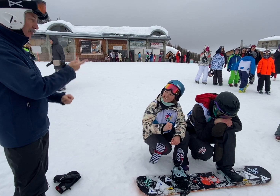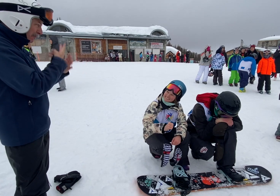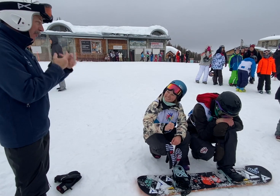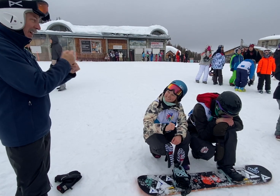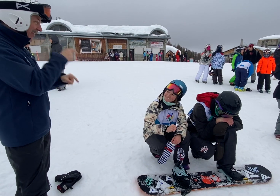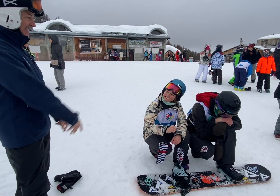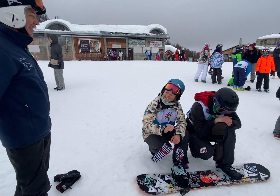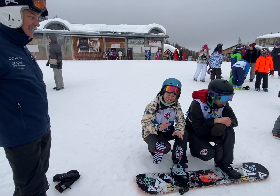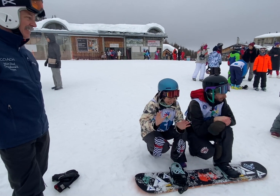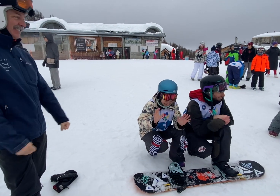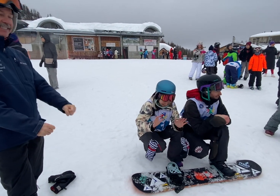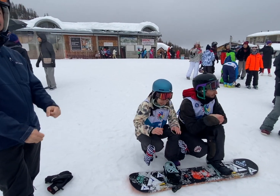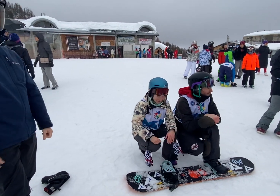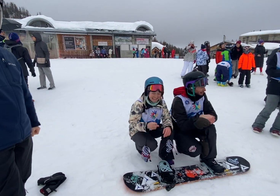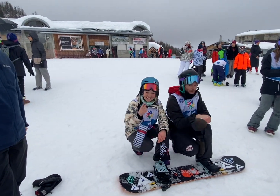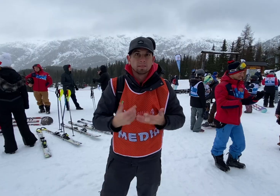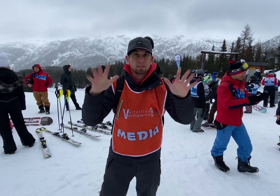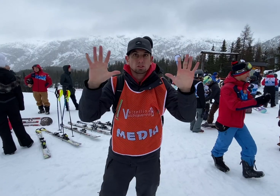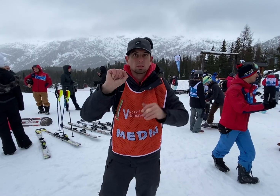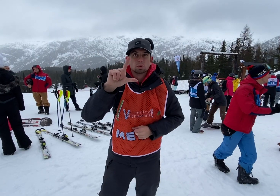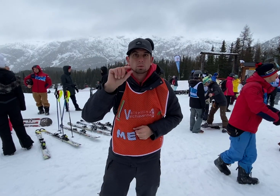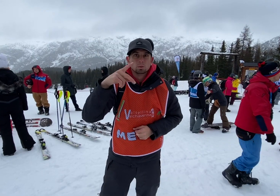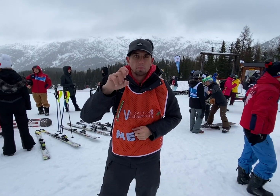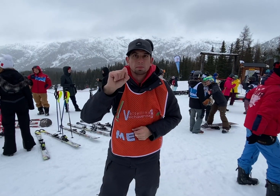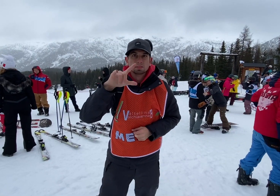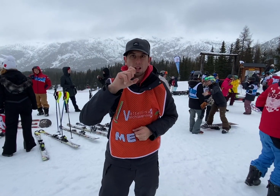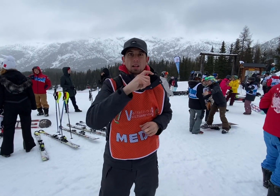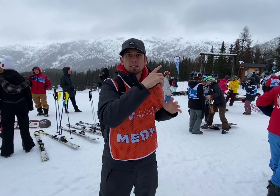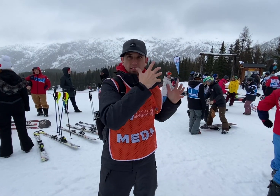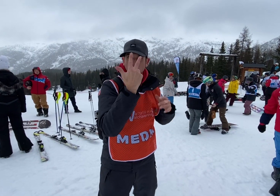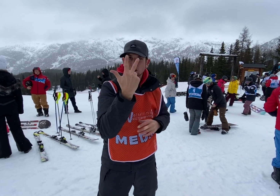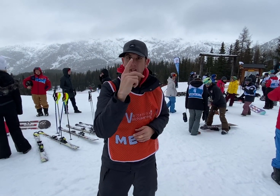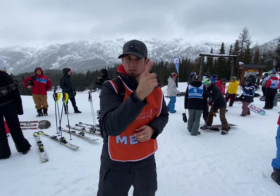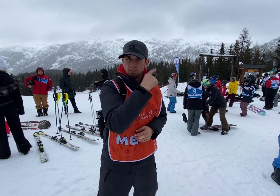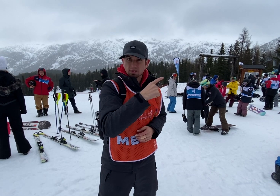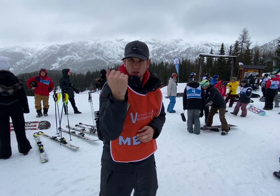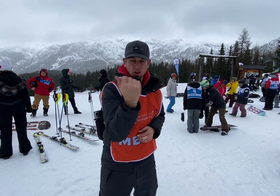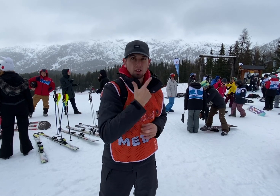You both got this! We just finished the Slopestyle event, and everyone did 3 runs.